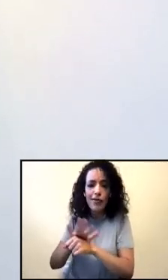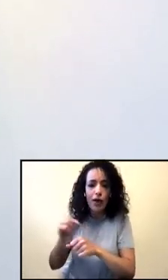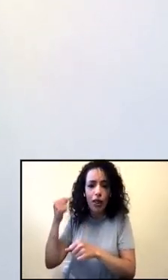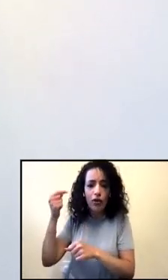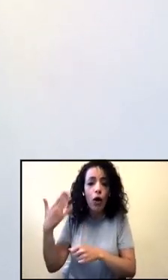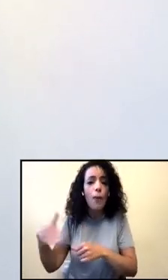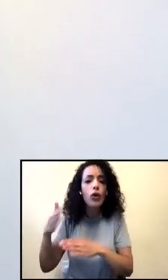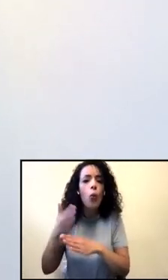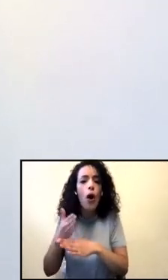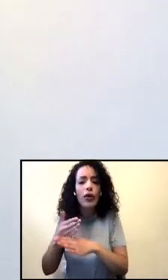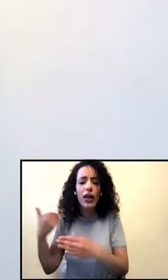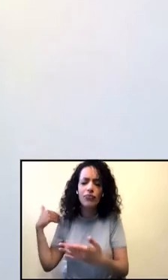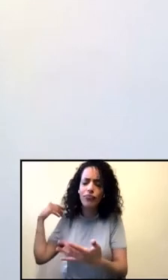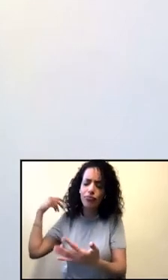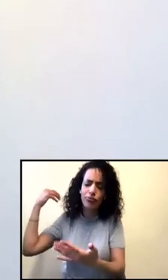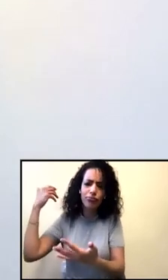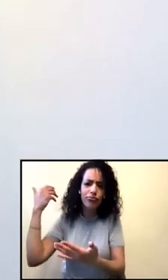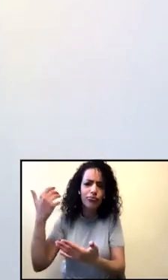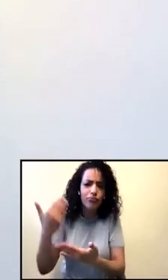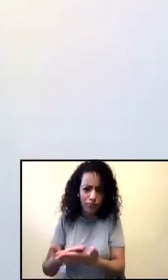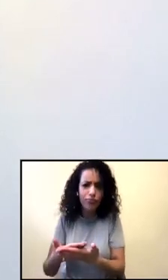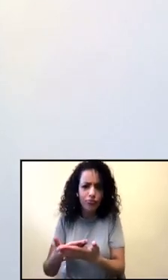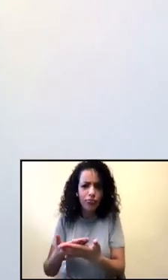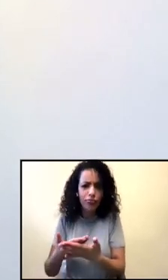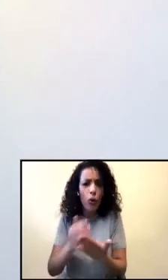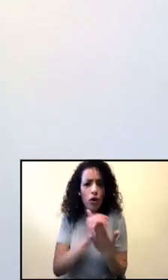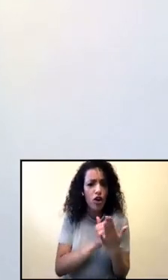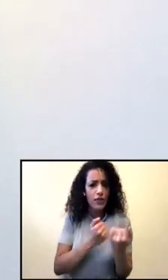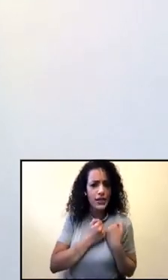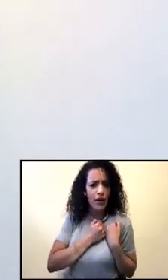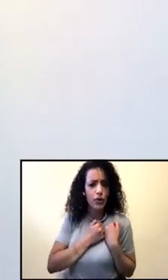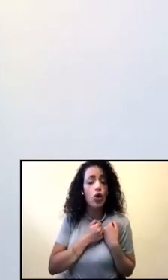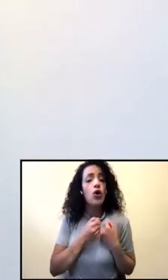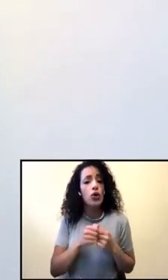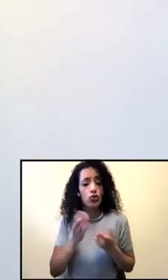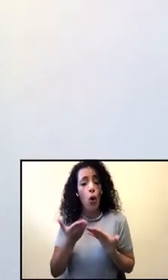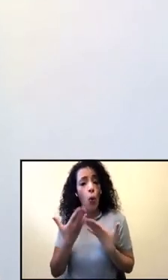Maslaha, and so we decided along with Ghazal, who we'll be hearing from today ,who's a new